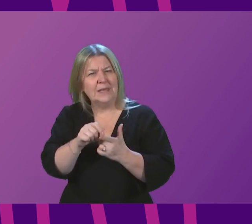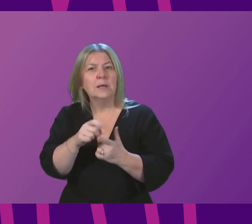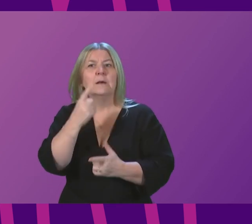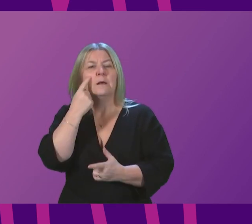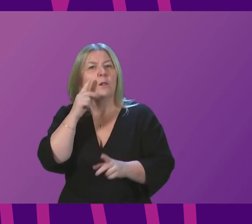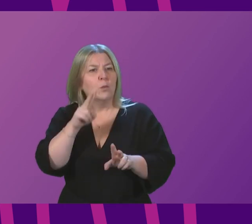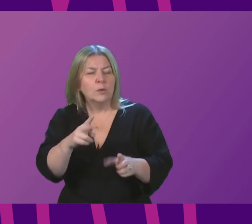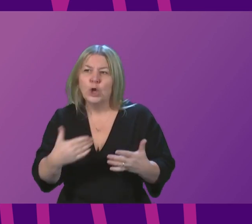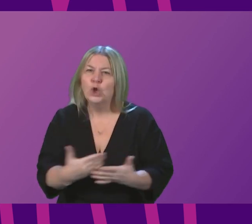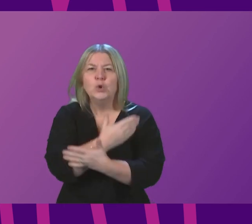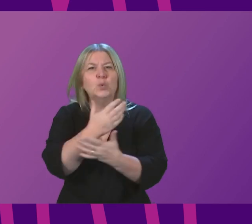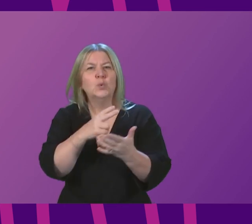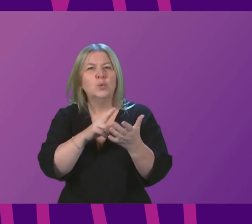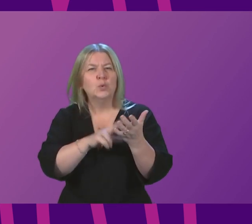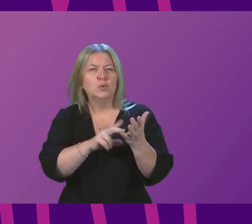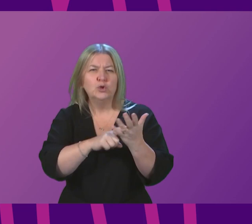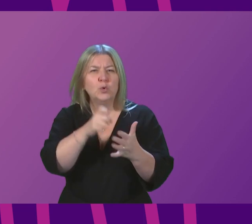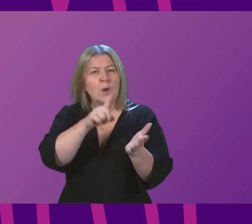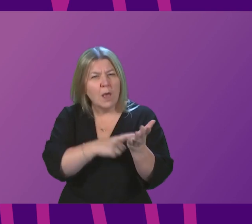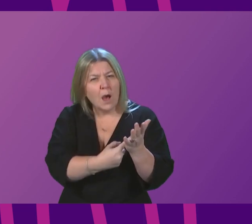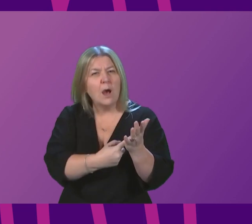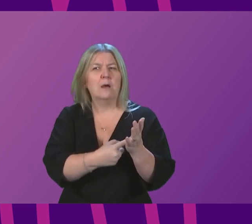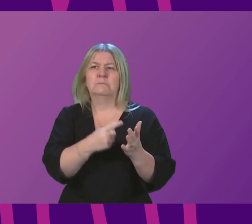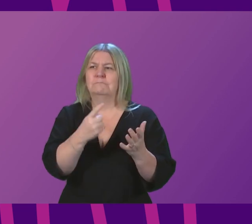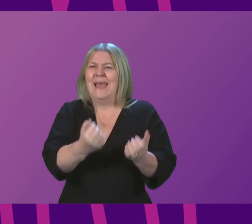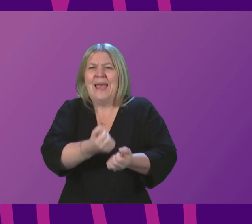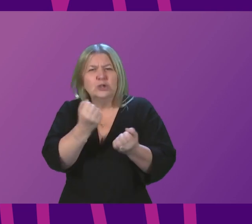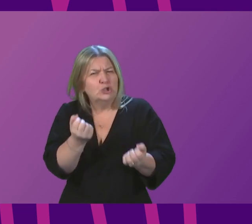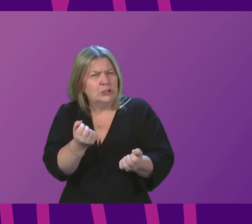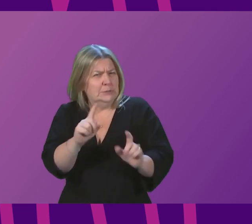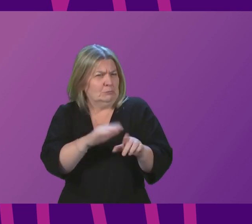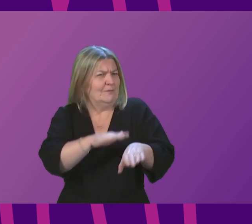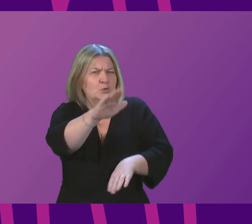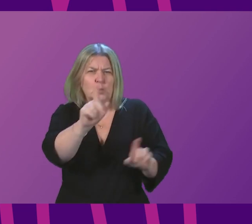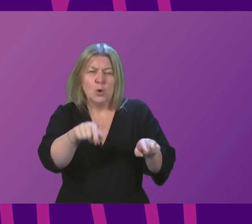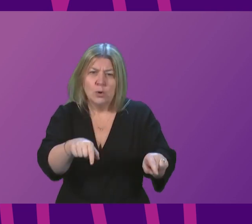energy technology, or even having a sensible debate about it, will support either job creation